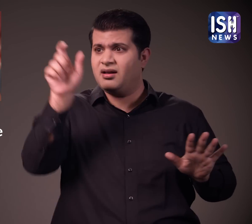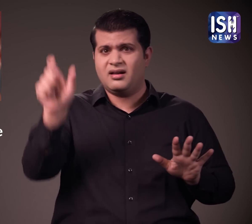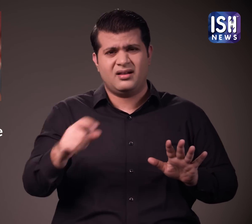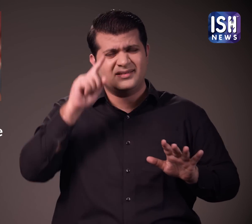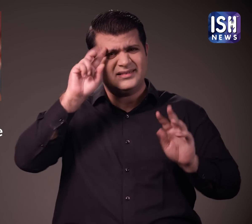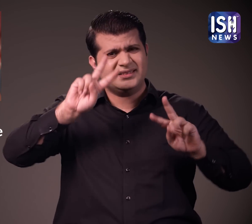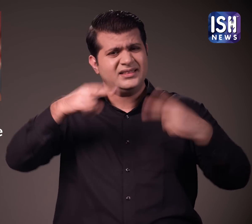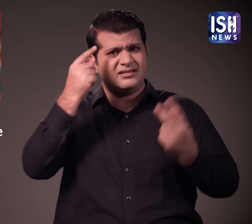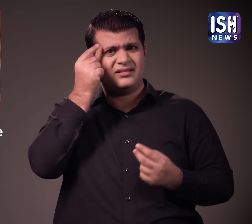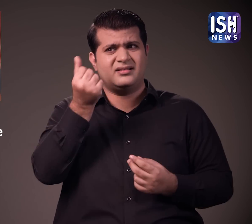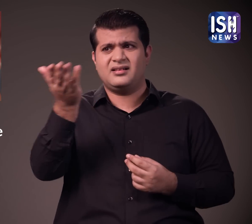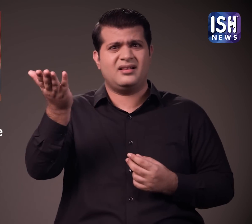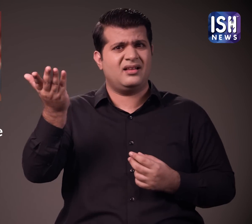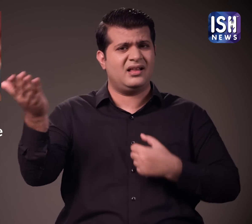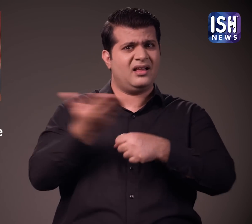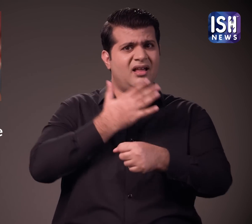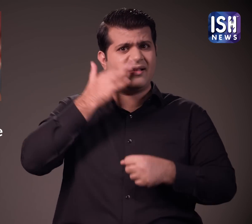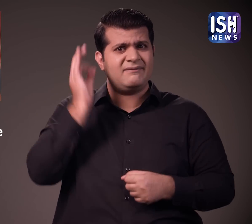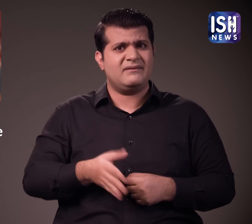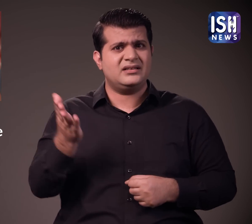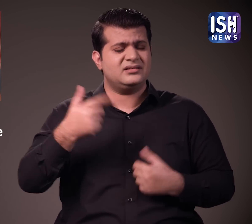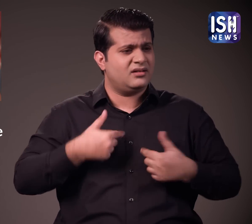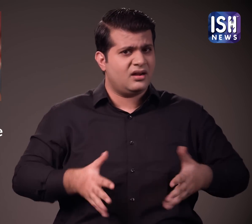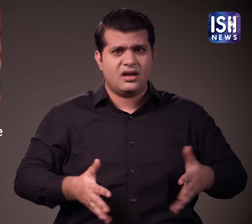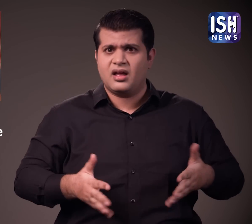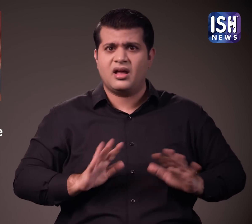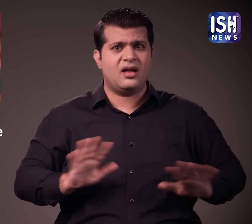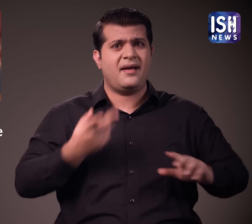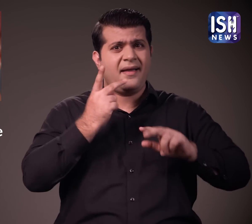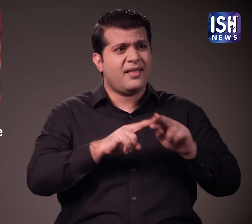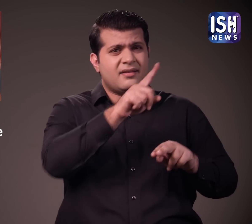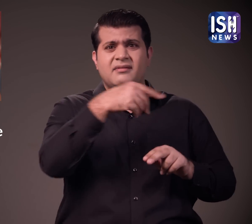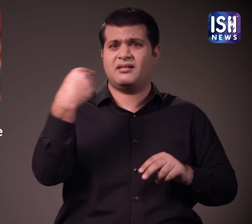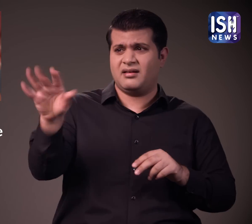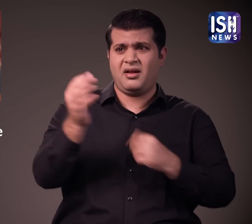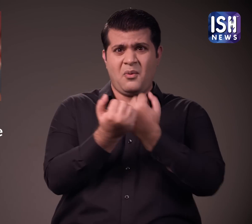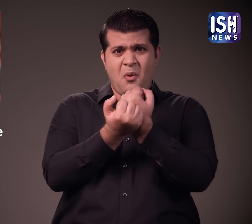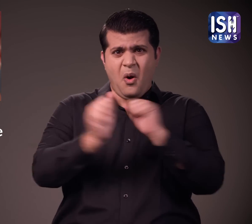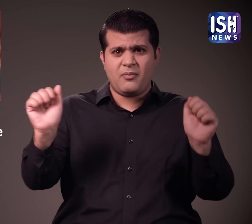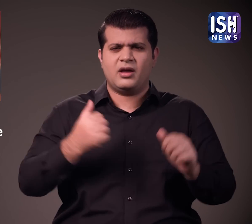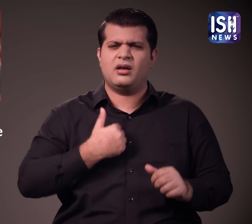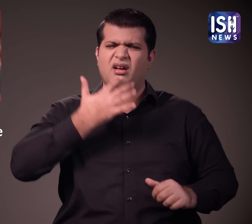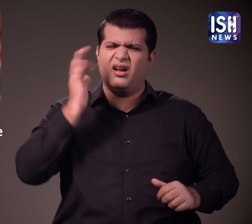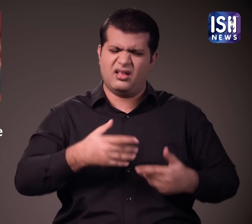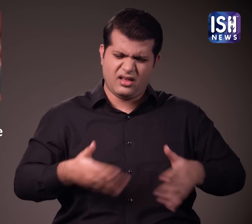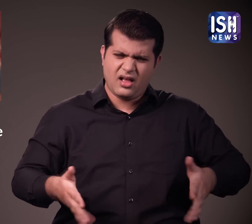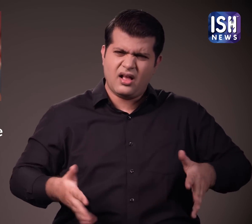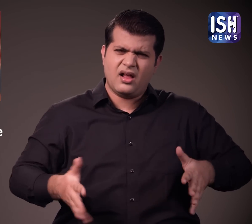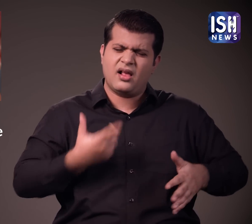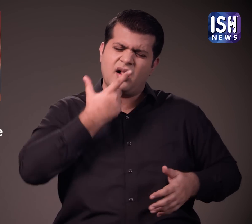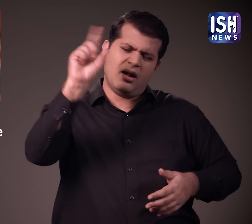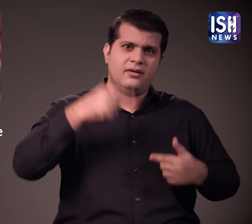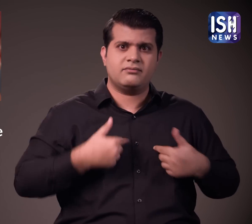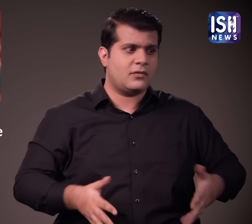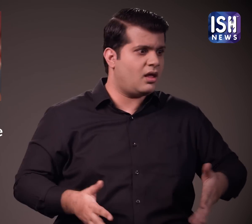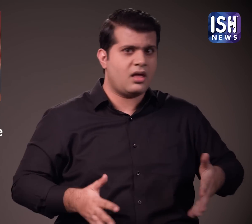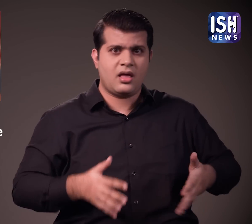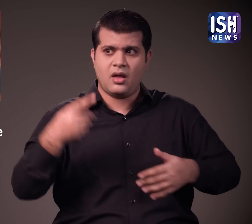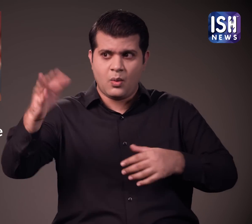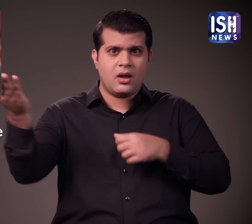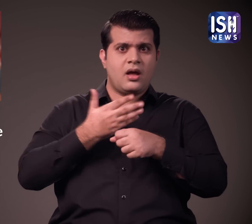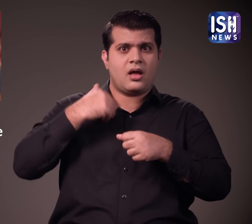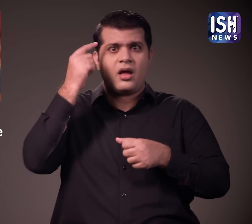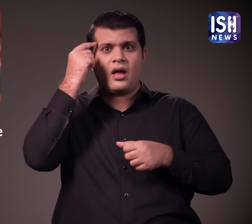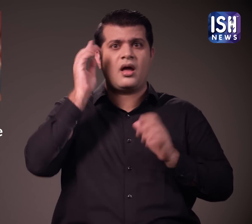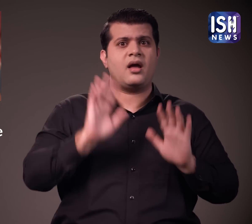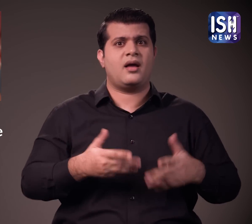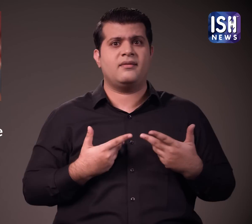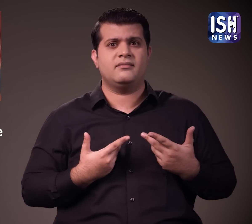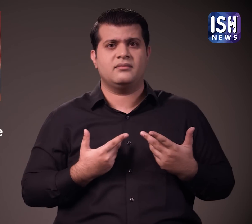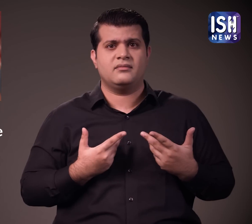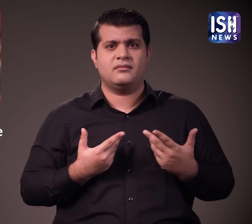I am really afraid for my life. I am sure he will kill me if he is out. I am petrified of him.”